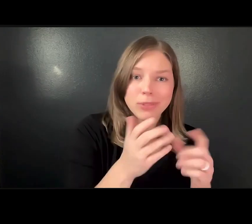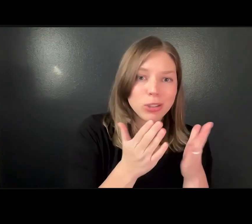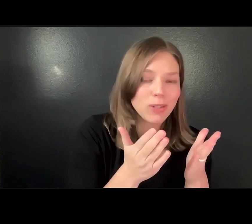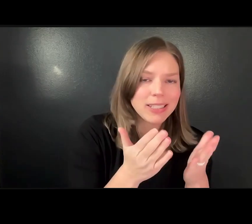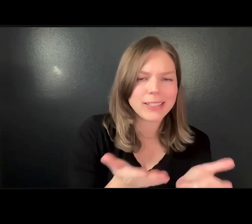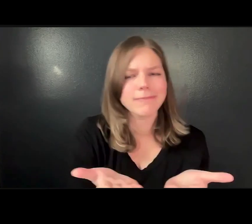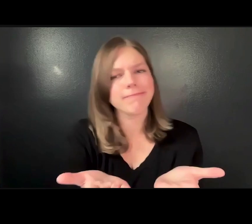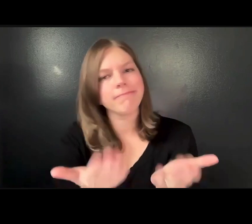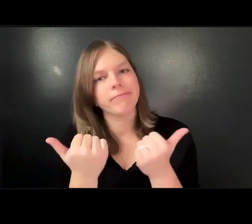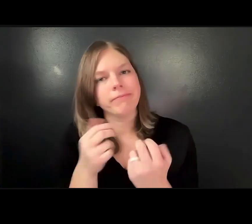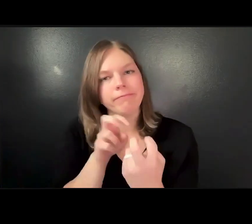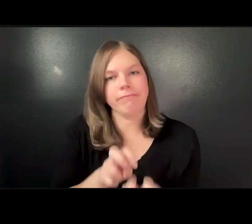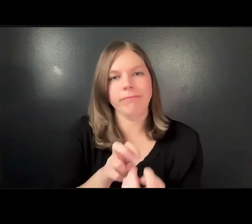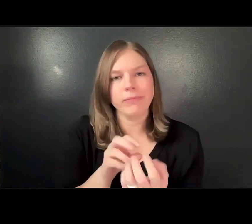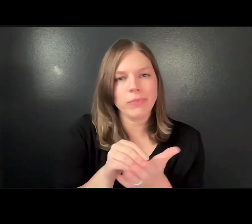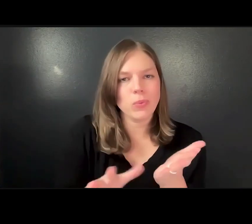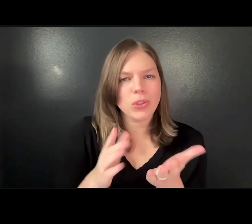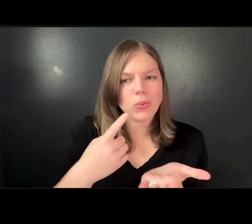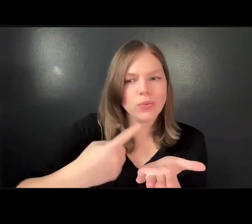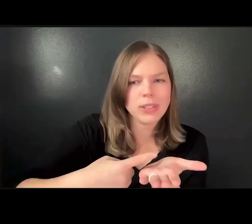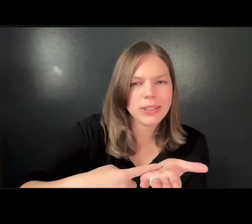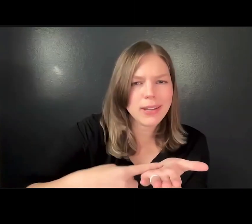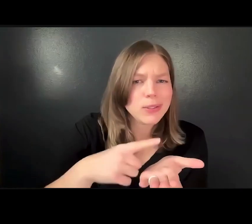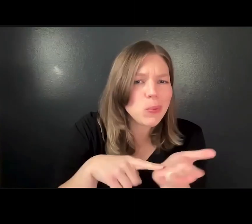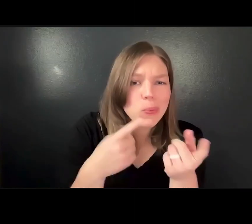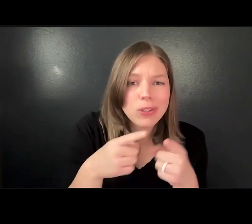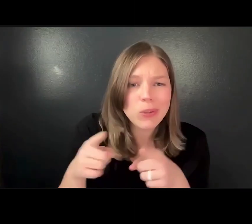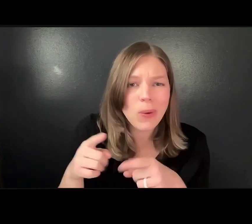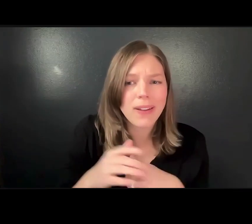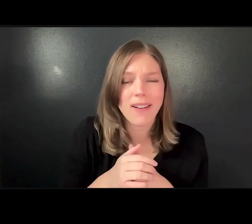and invite the student in for a genuine conversation about how